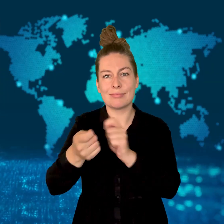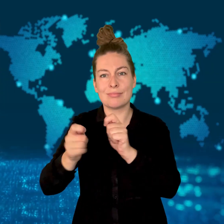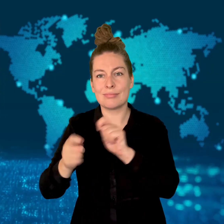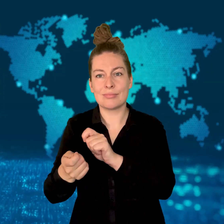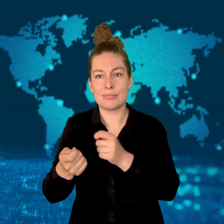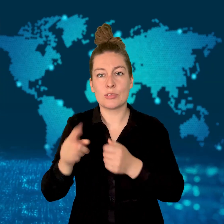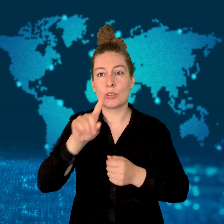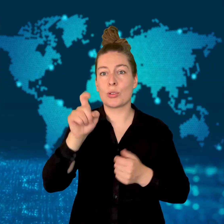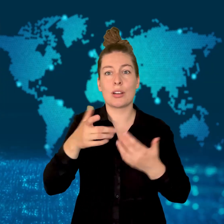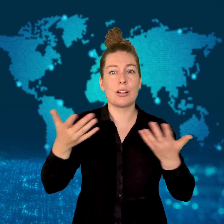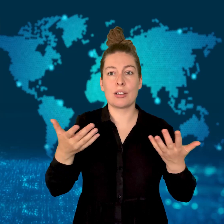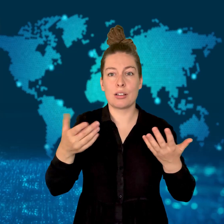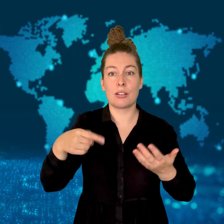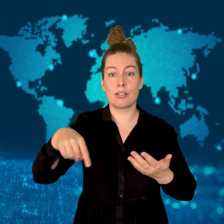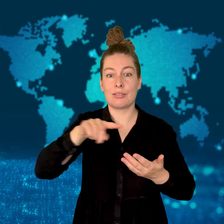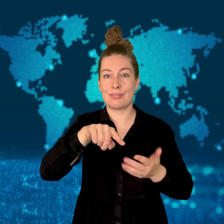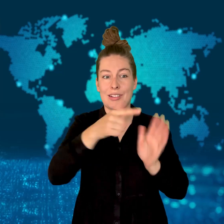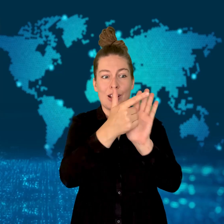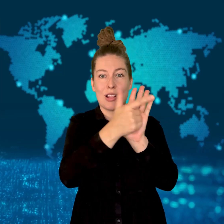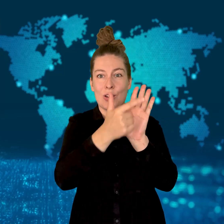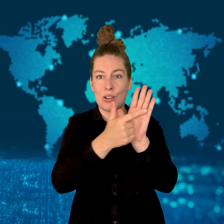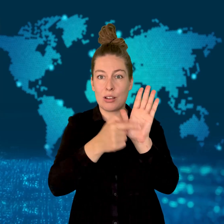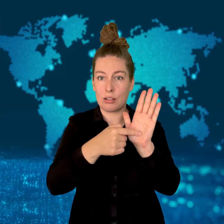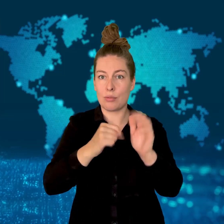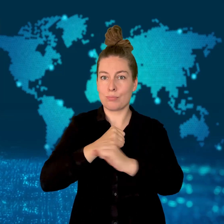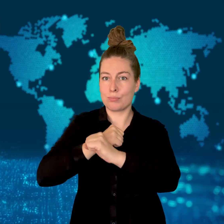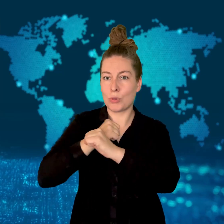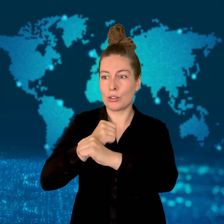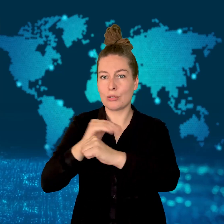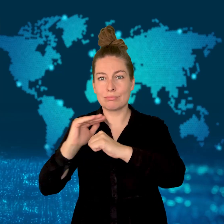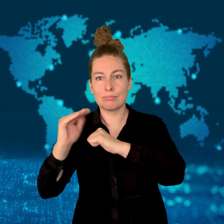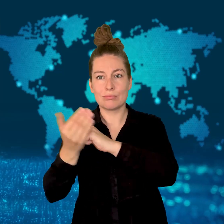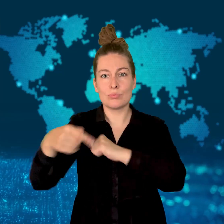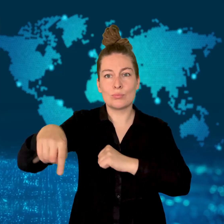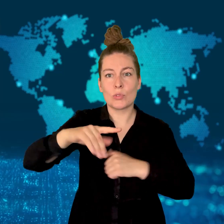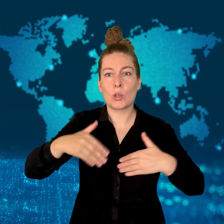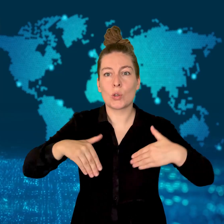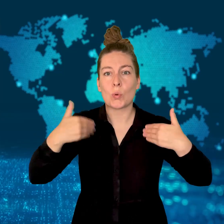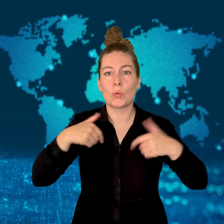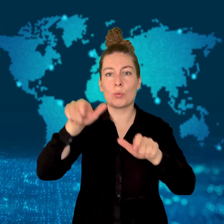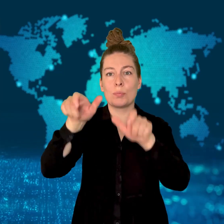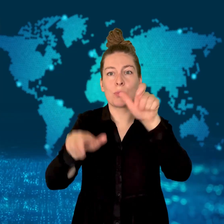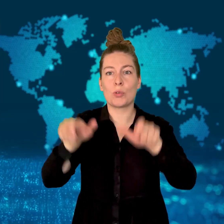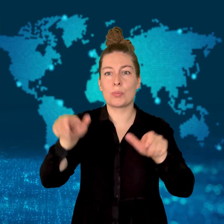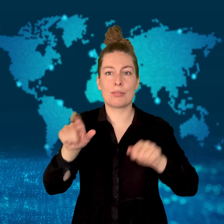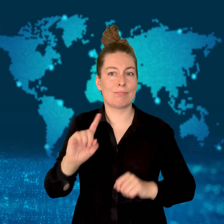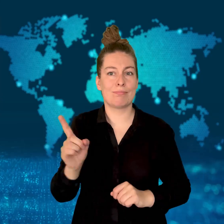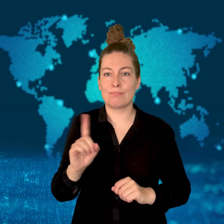There have been many calls for justice over inconsistent court decisions.